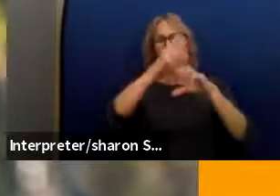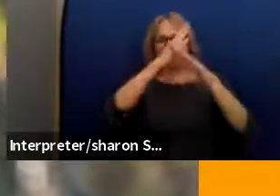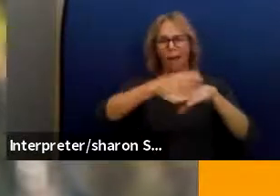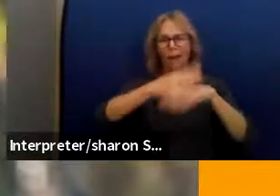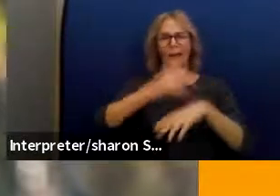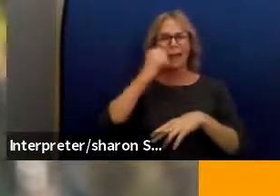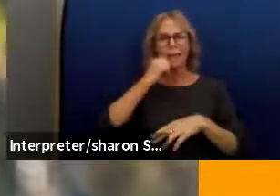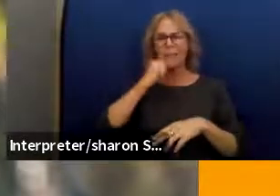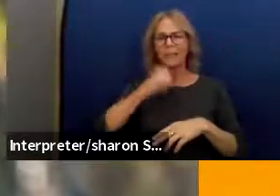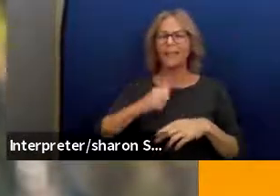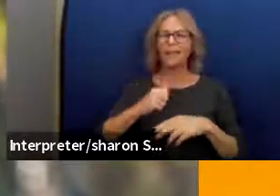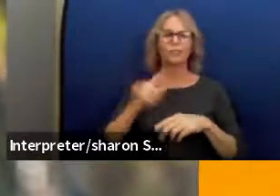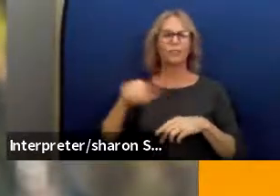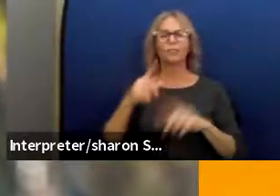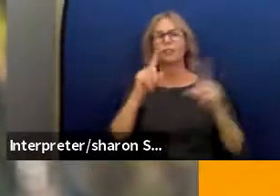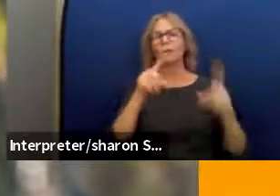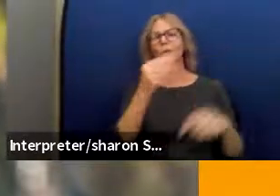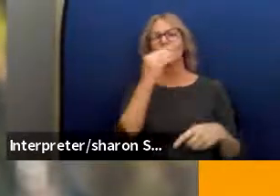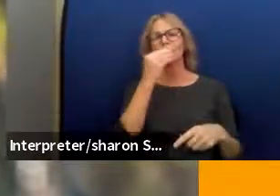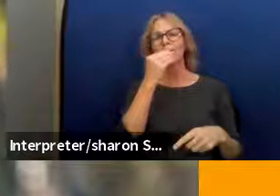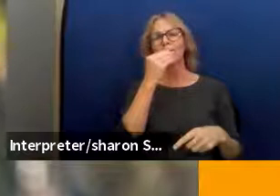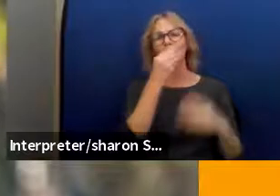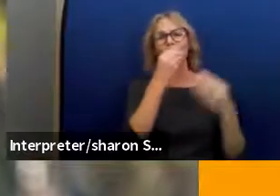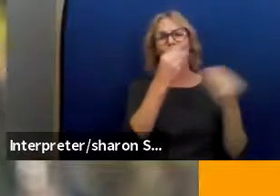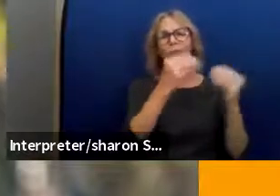life just to go to the grocery store or just, you know, go to the gym, etc.